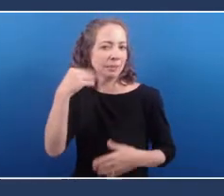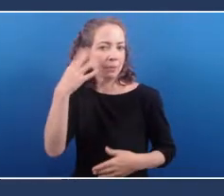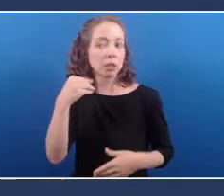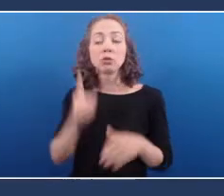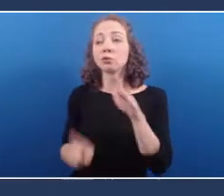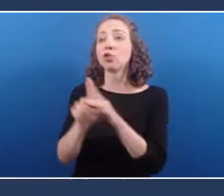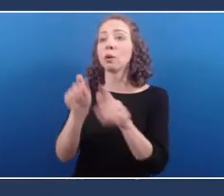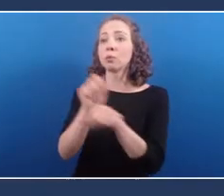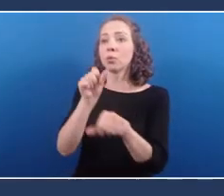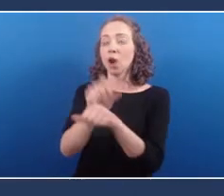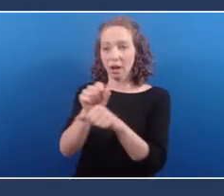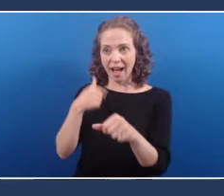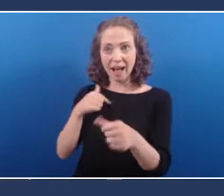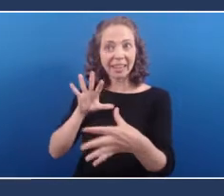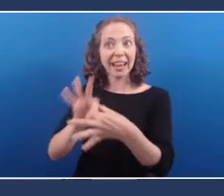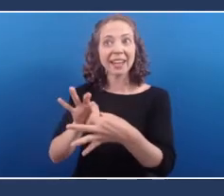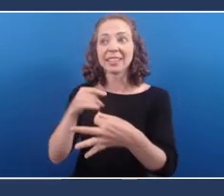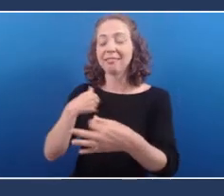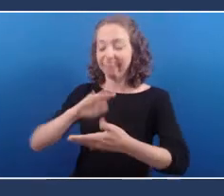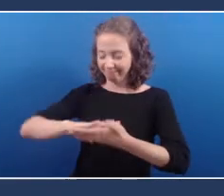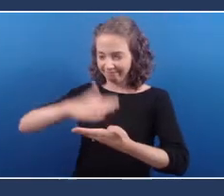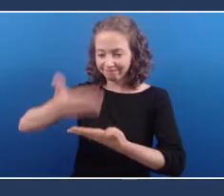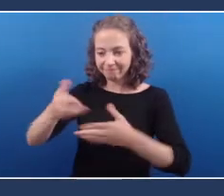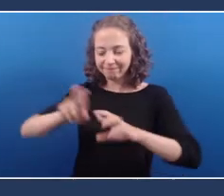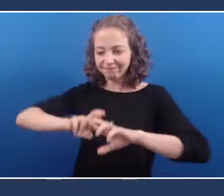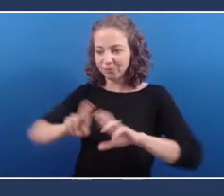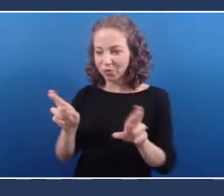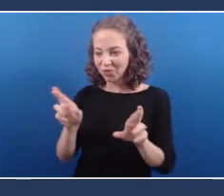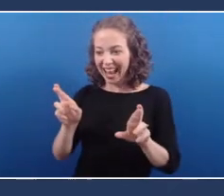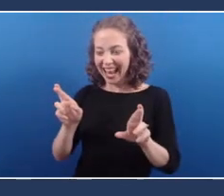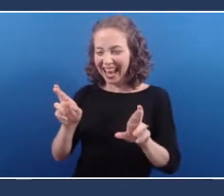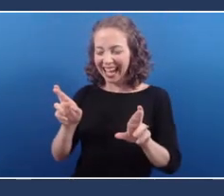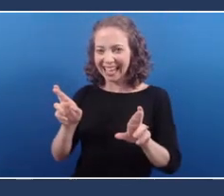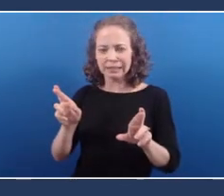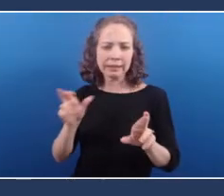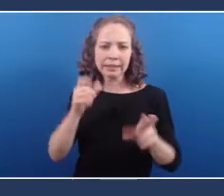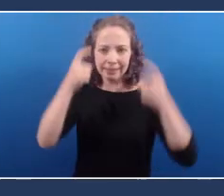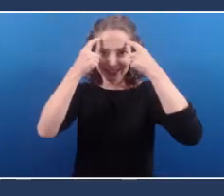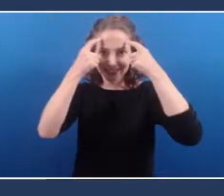but not having that mental and intellectual capacity to be at your very, very best.